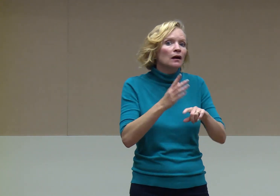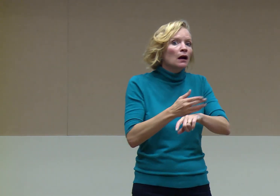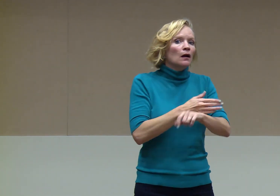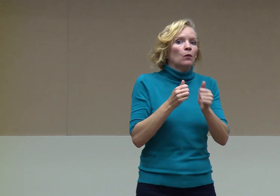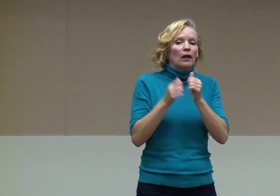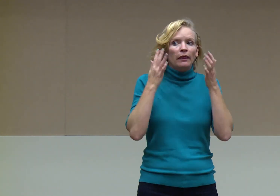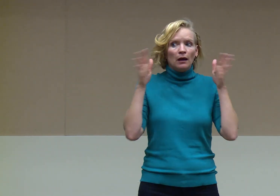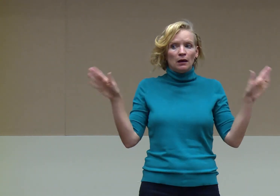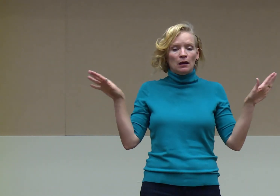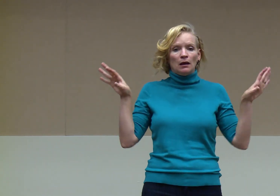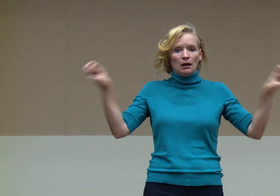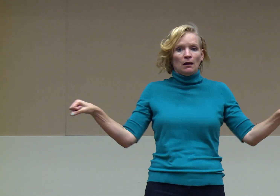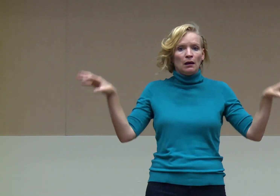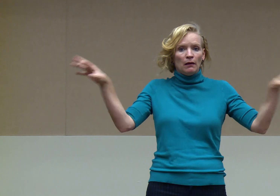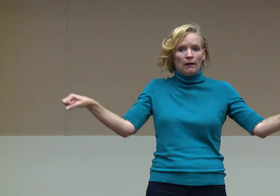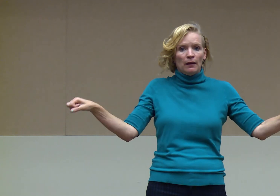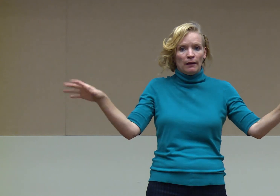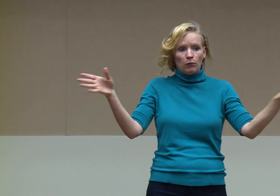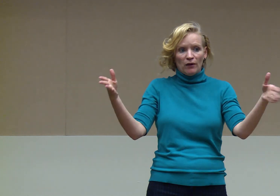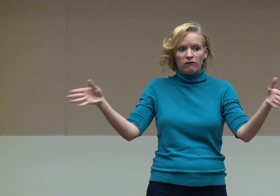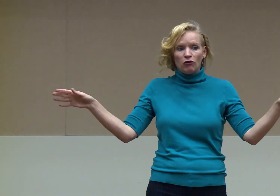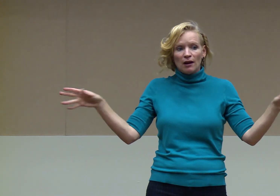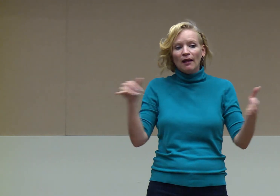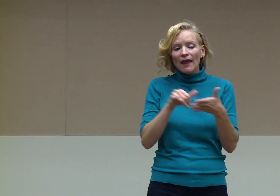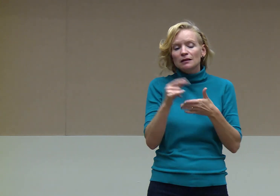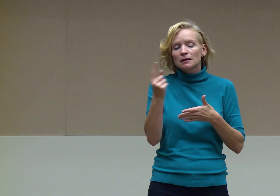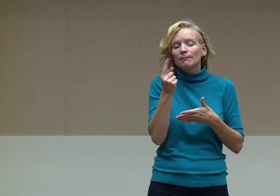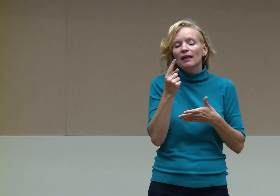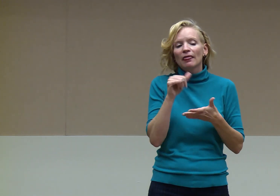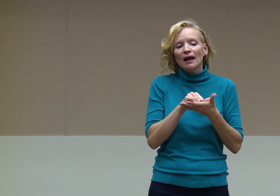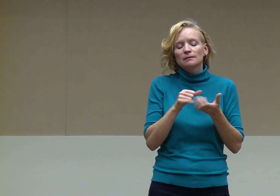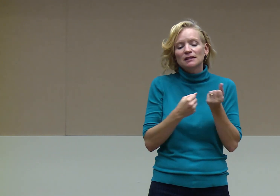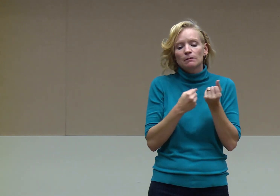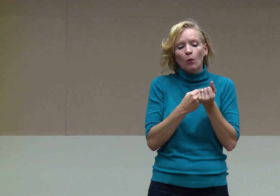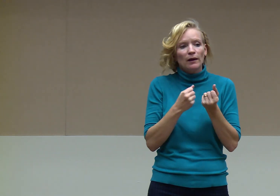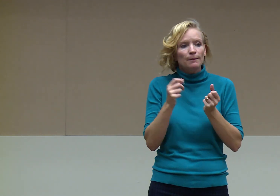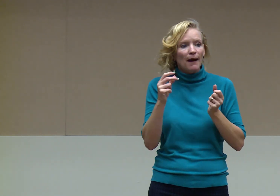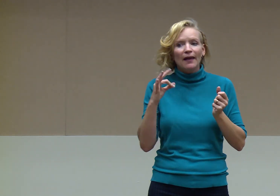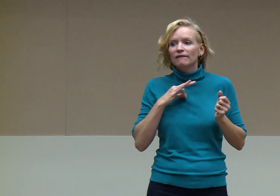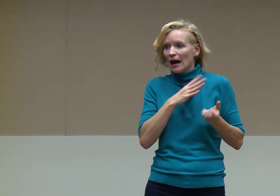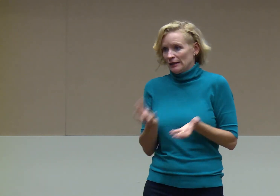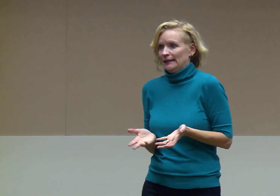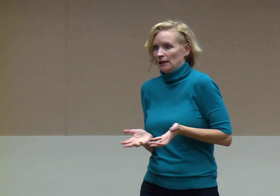But I do see deaf individuals improve with periphery,